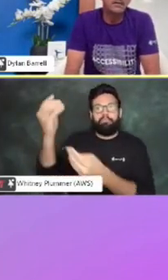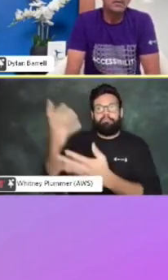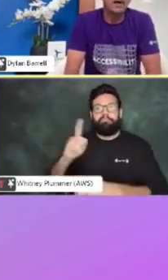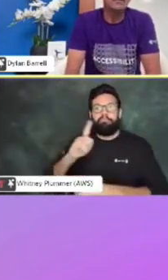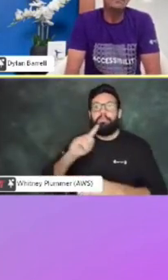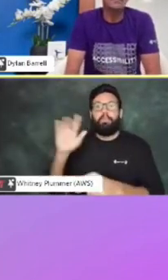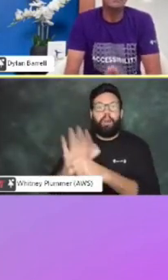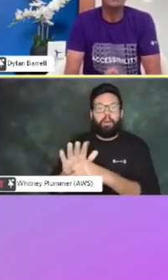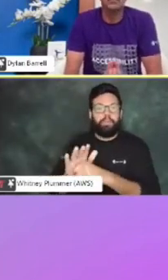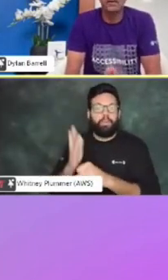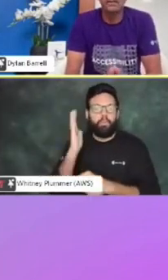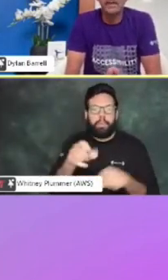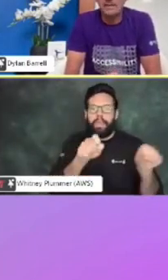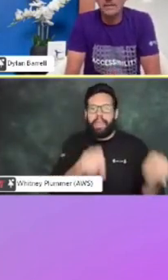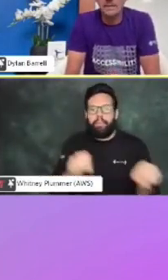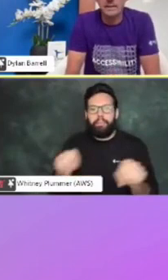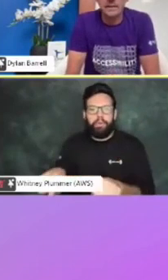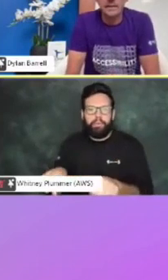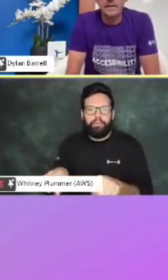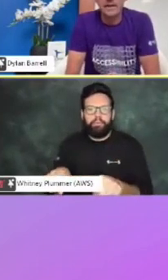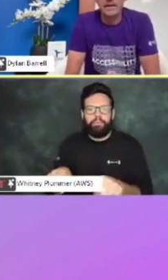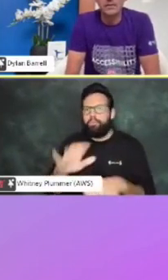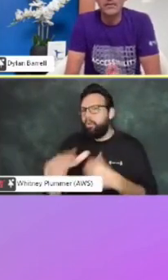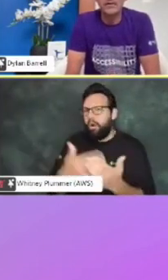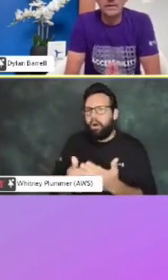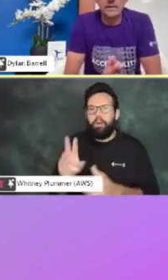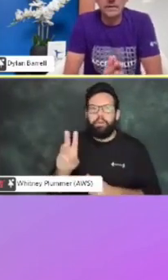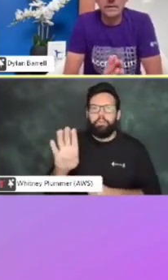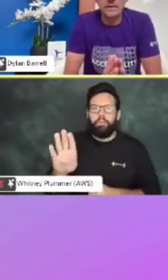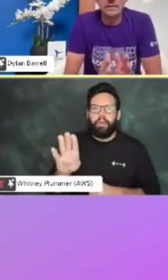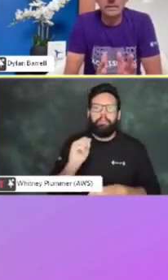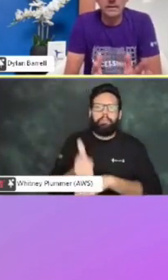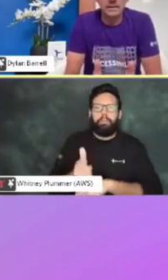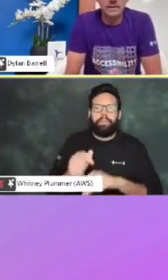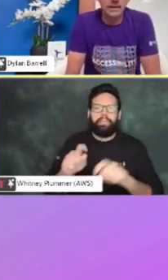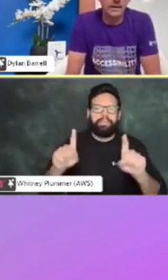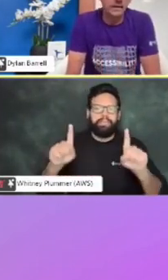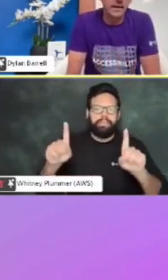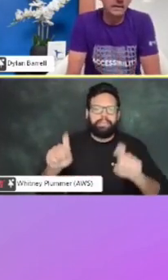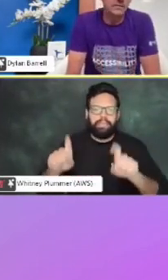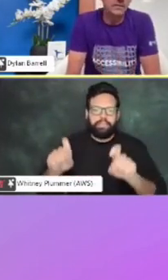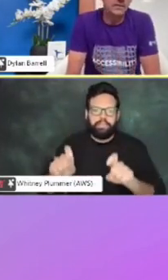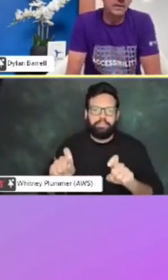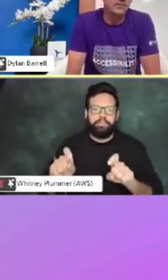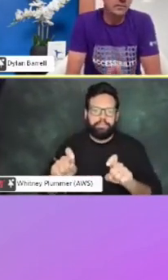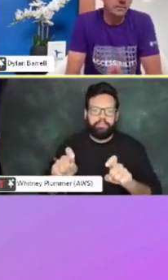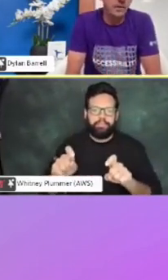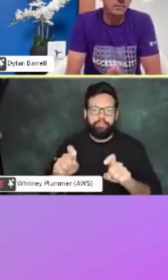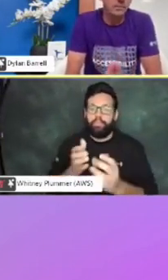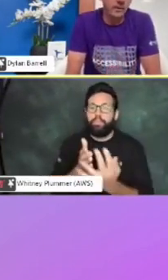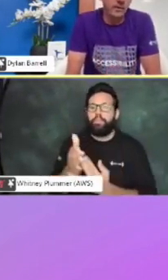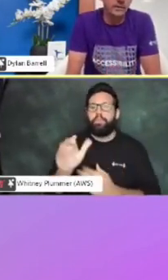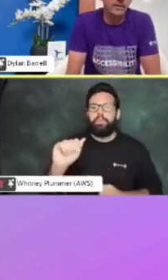to do a hundred percent of your web-based testing within the axe DevTools Pro product,